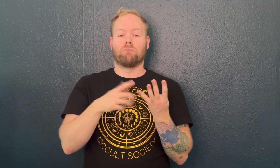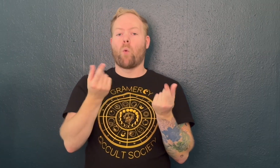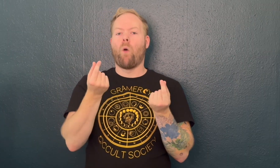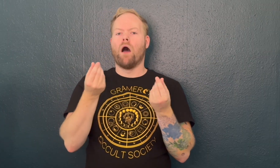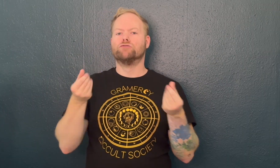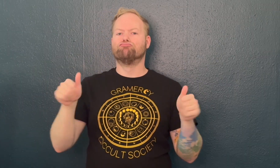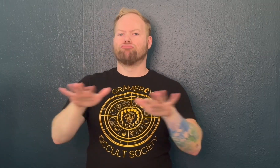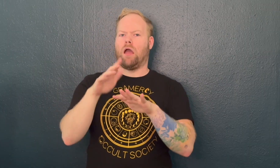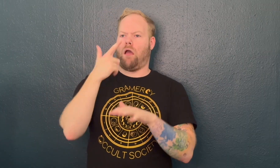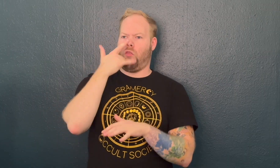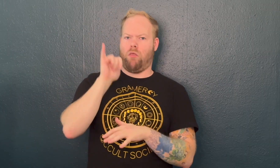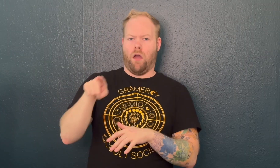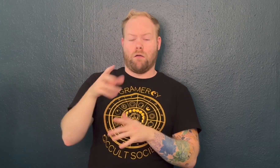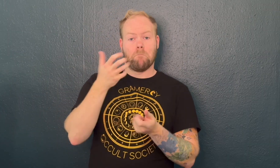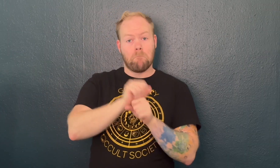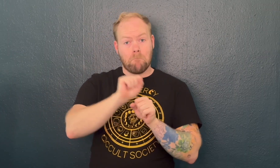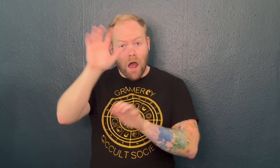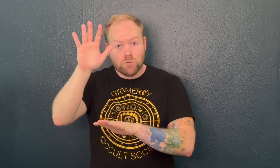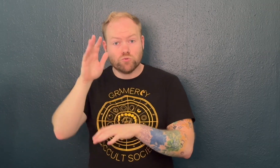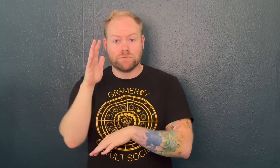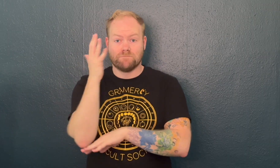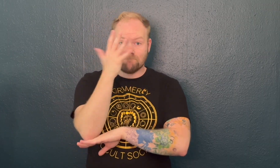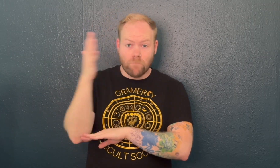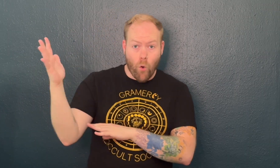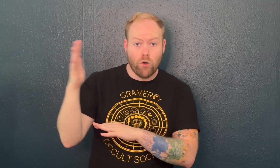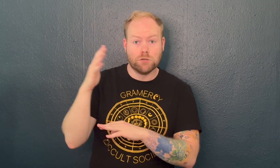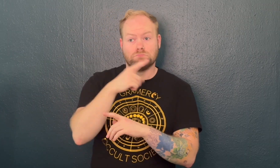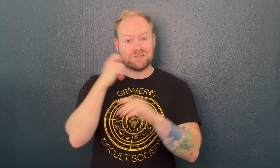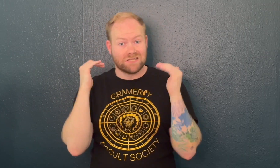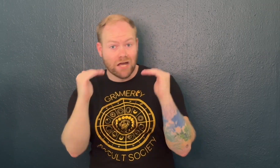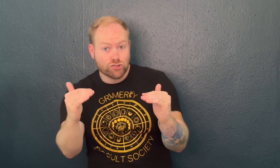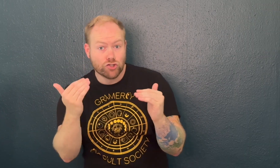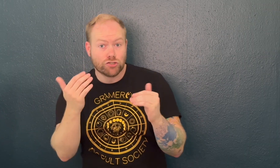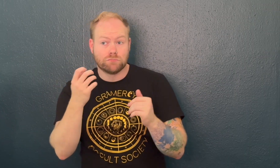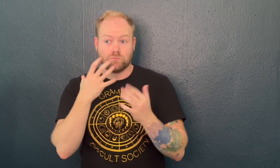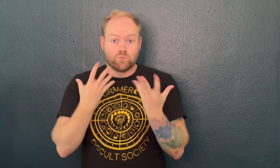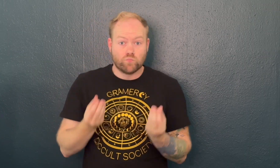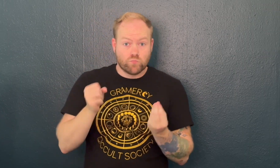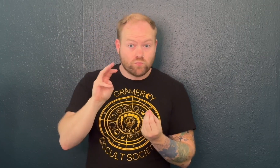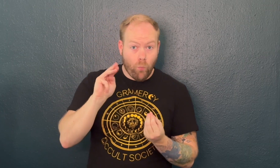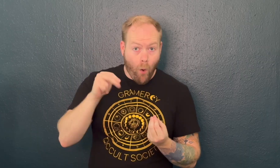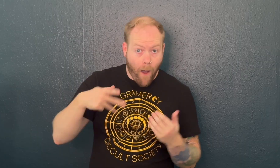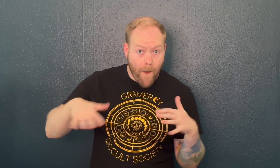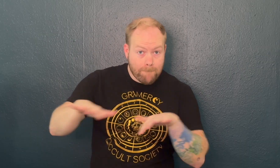What’s the terrain like: desert, mountains, forest, swamp?